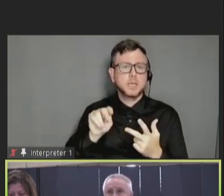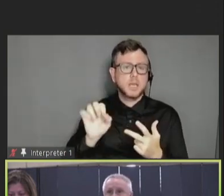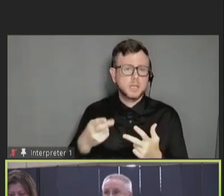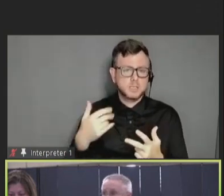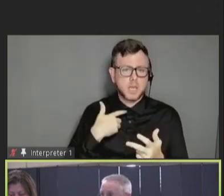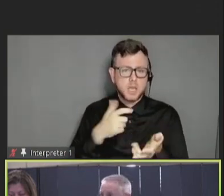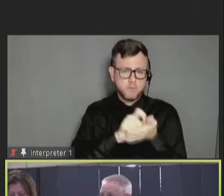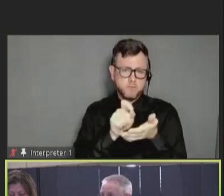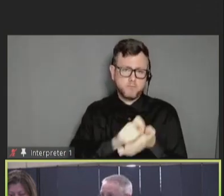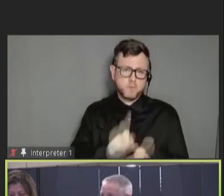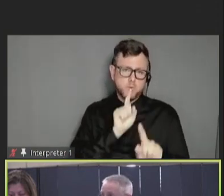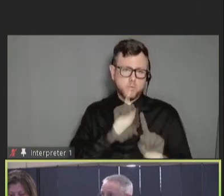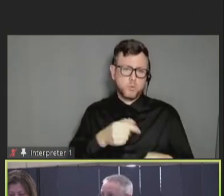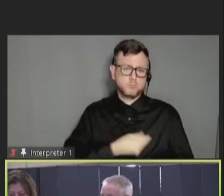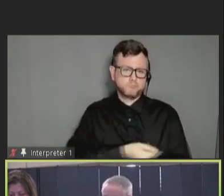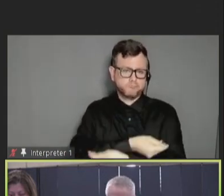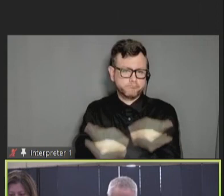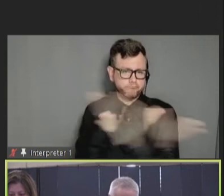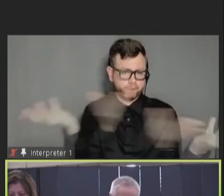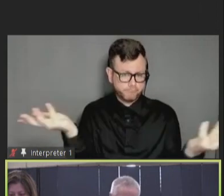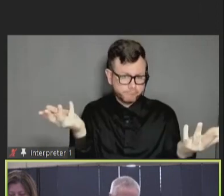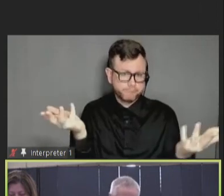that have been provided to members of the committee. We appreciate those.